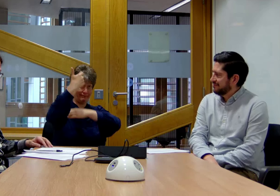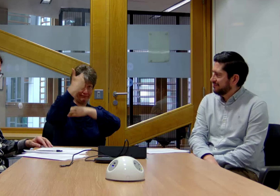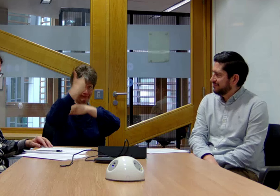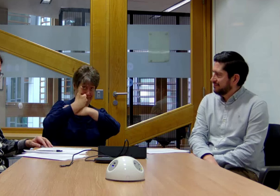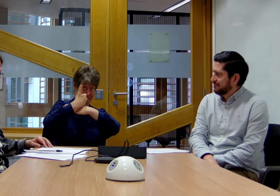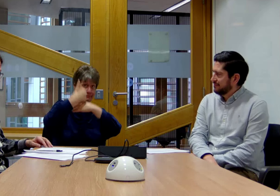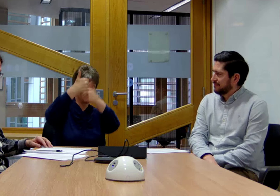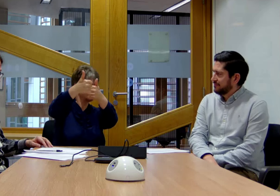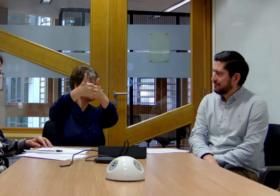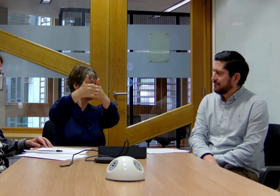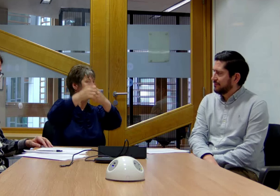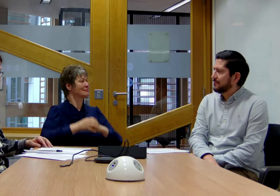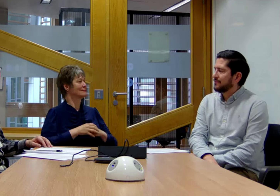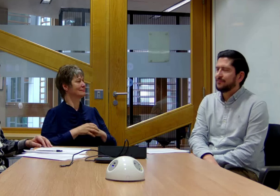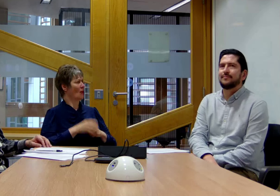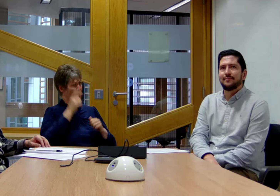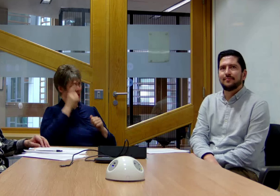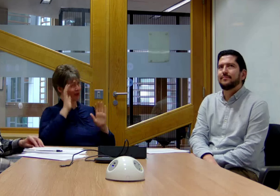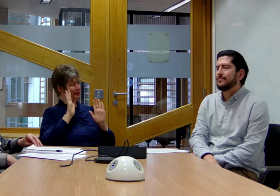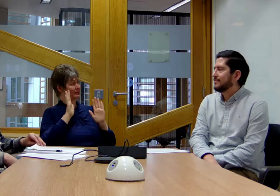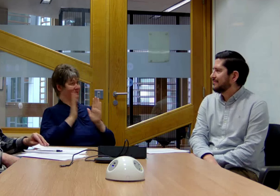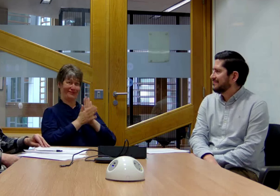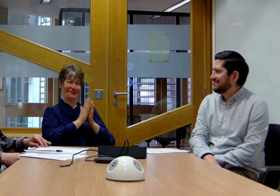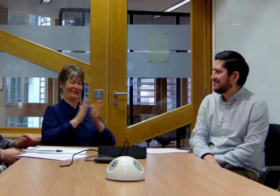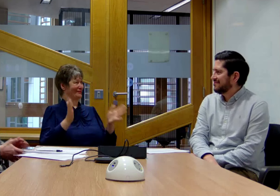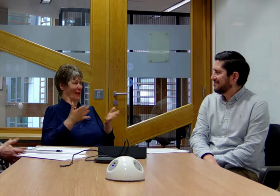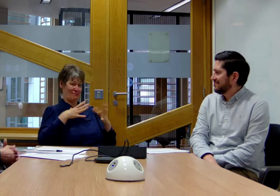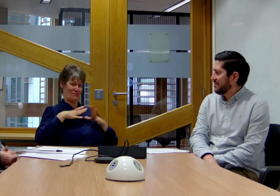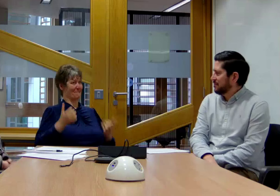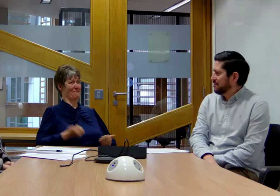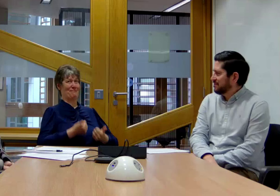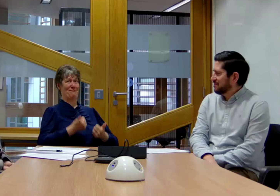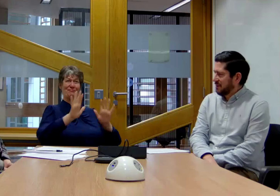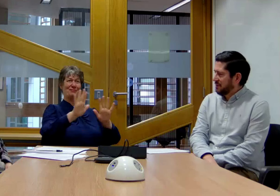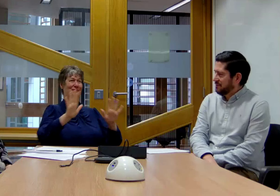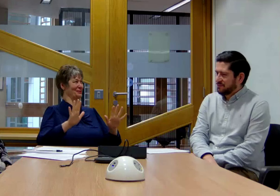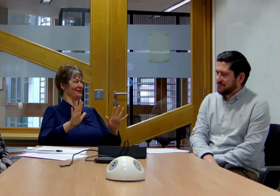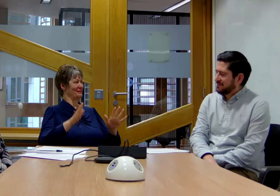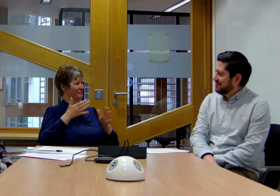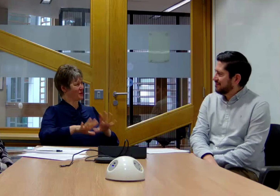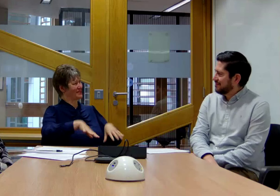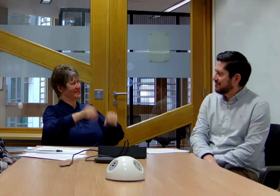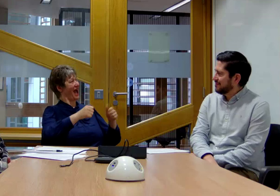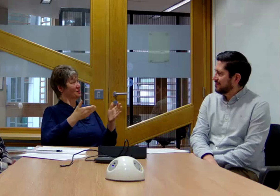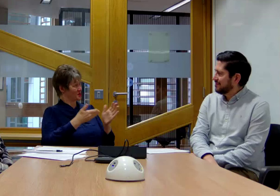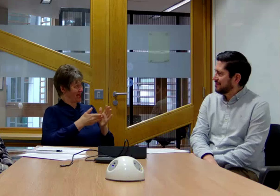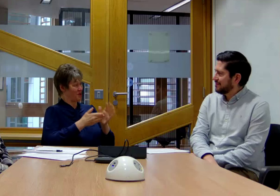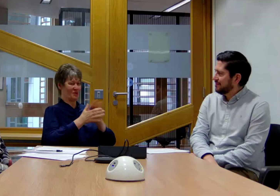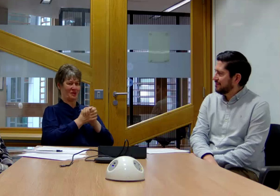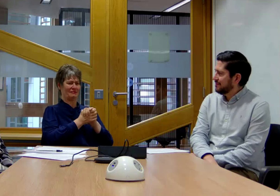to put your camera or microphone on. So I think that's all the preparation we have to